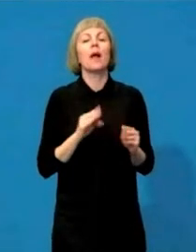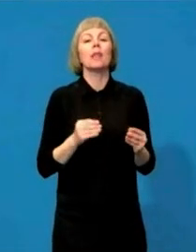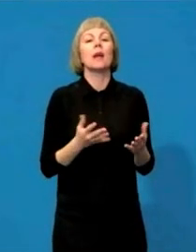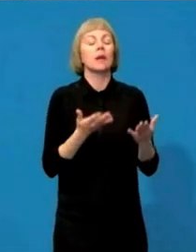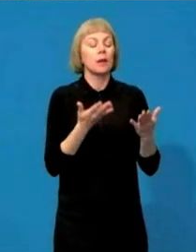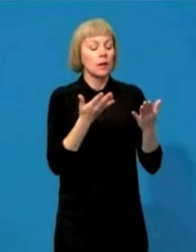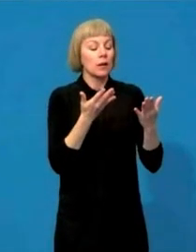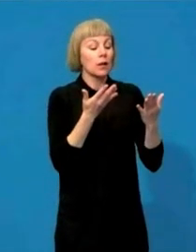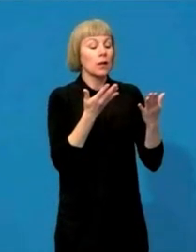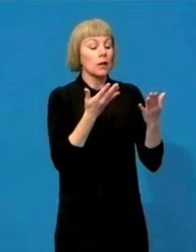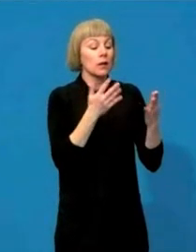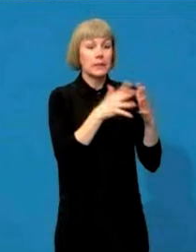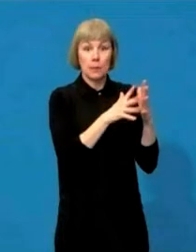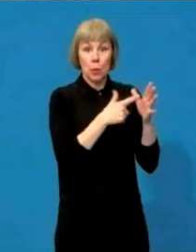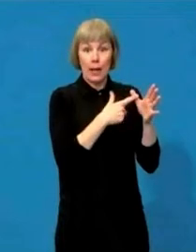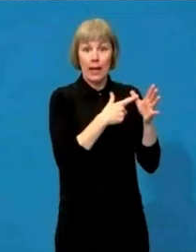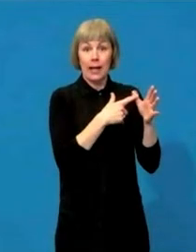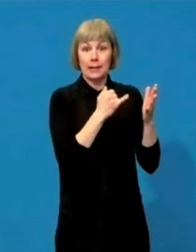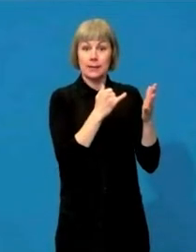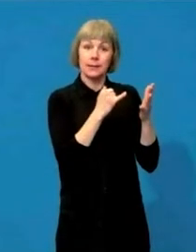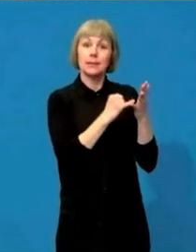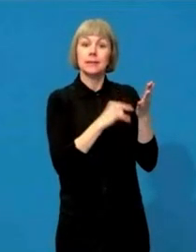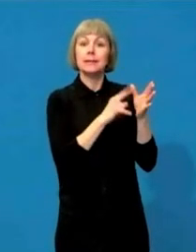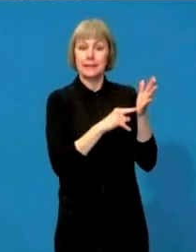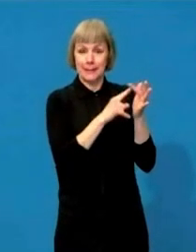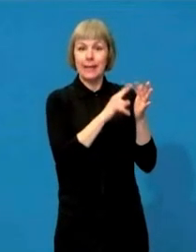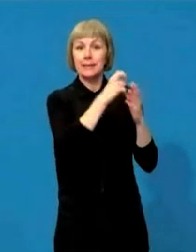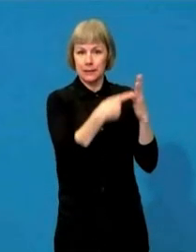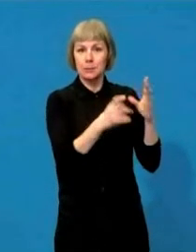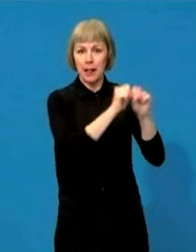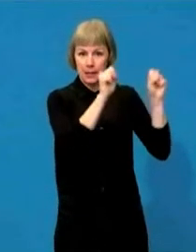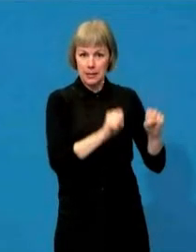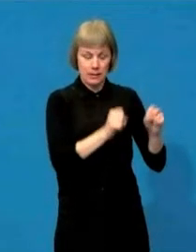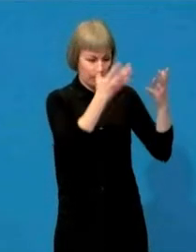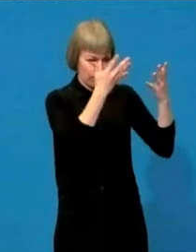being recognised at a state level with that issue and then being recognised in a national